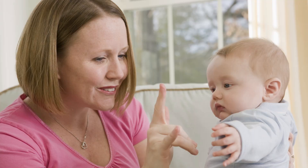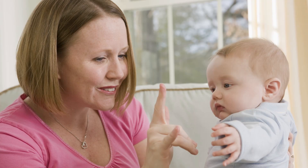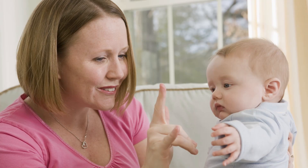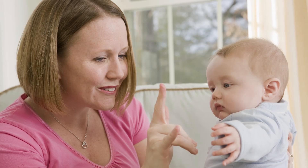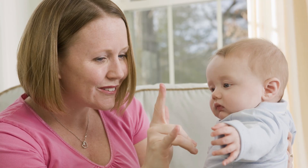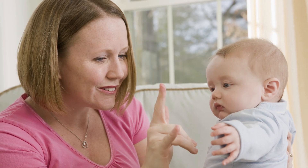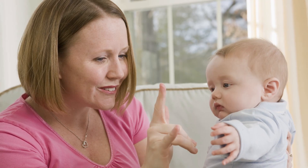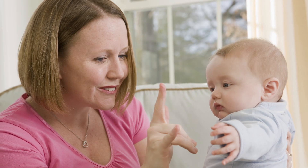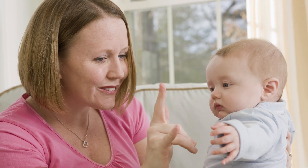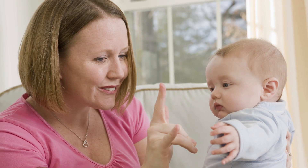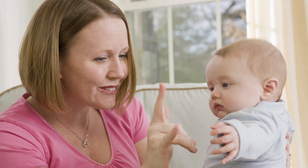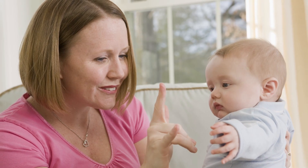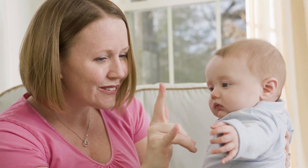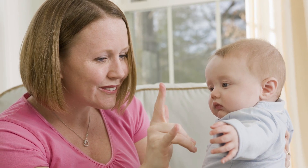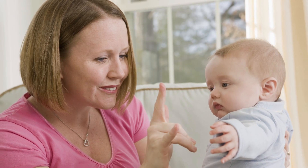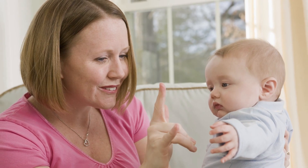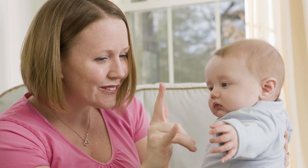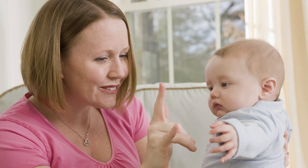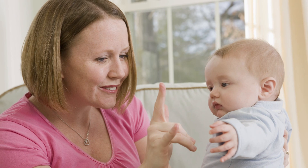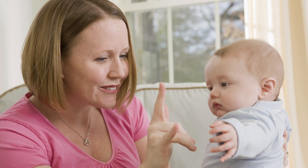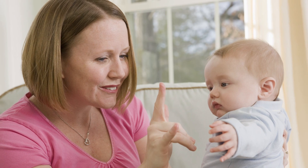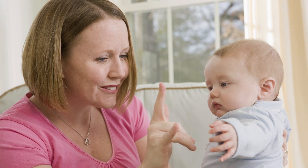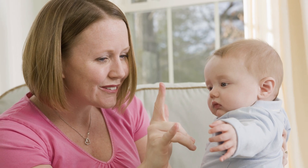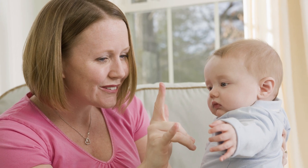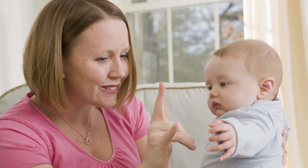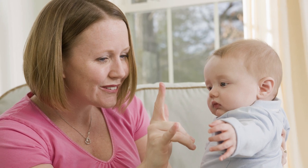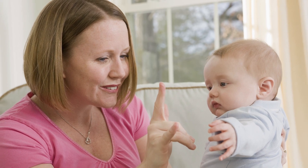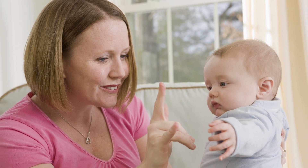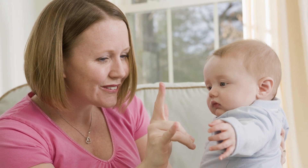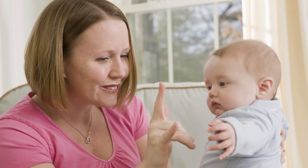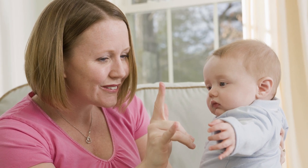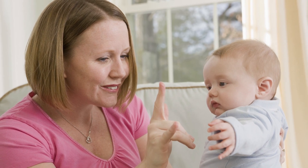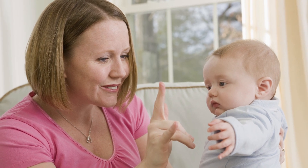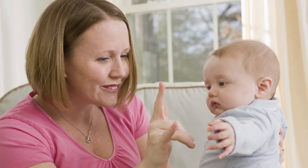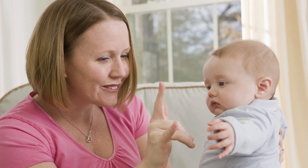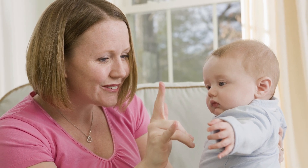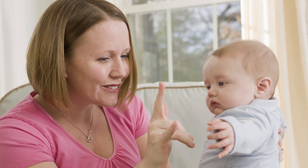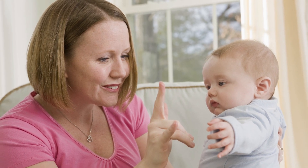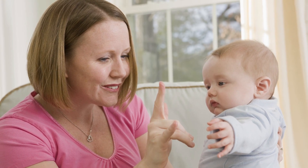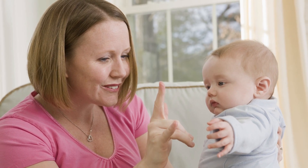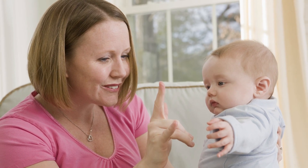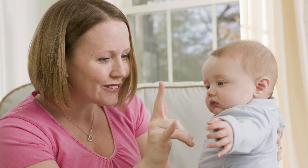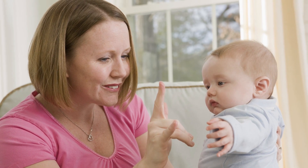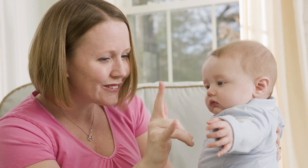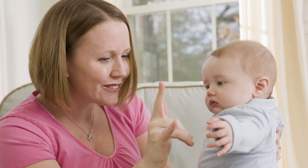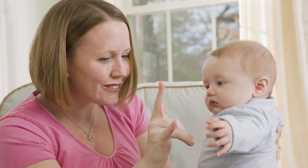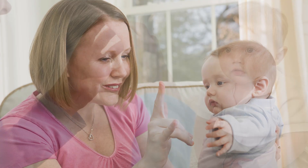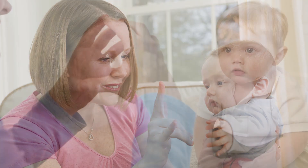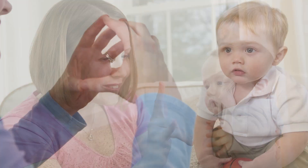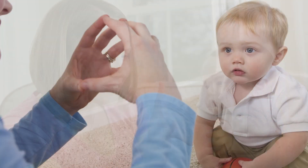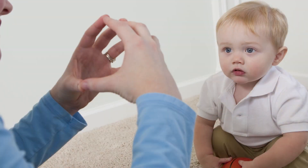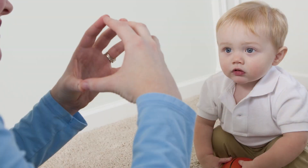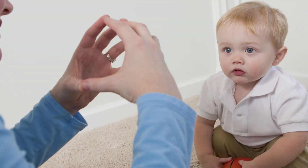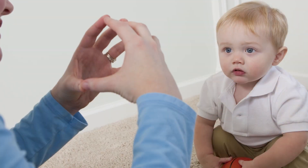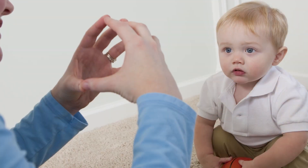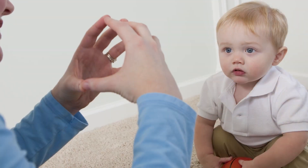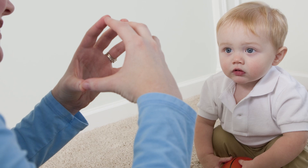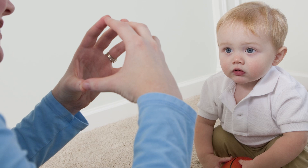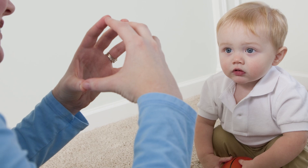Get a book, check out one of the DVDs from the library, start learning the the vocabulary, it's nice to kind of keep a list